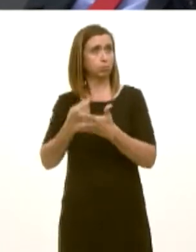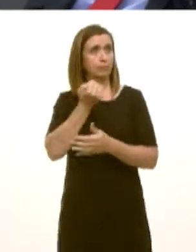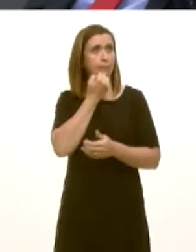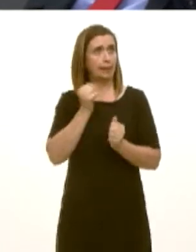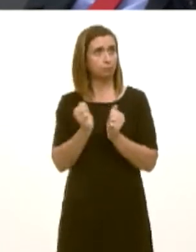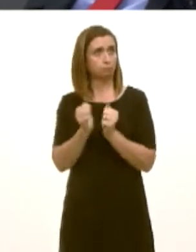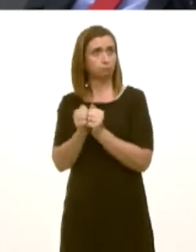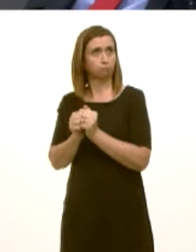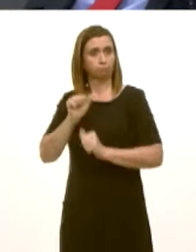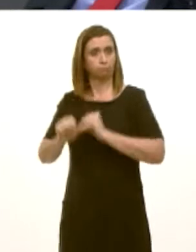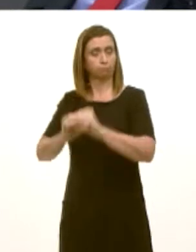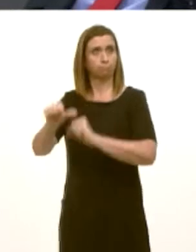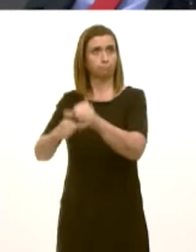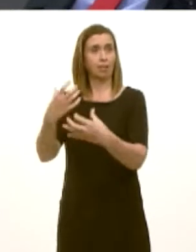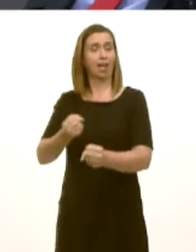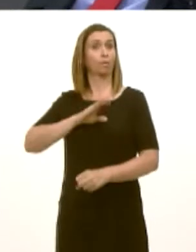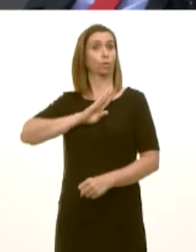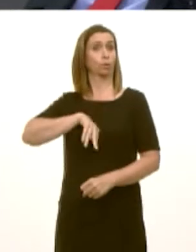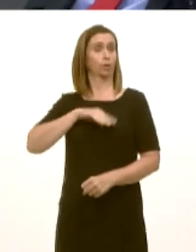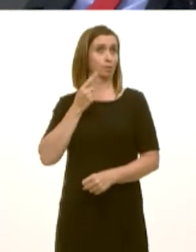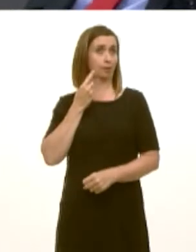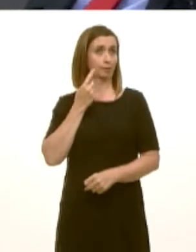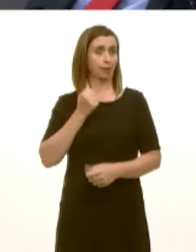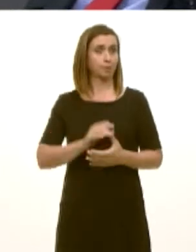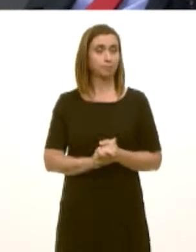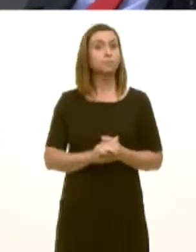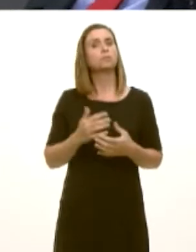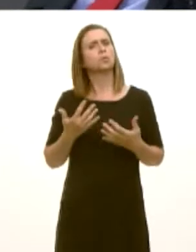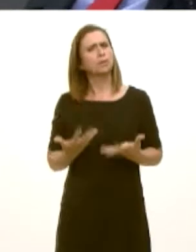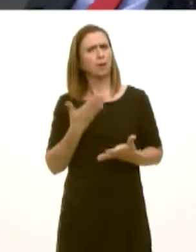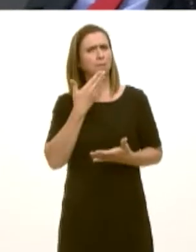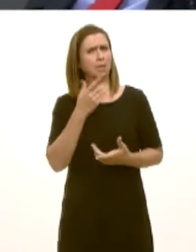So, First Minister, may I ask you for an update on where you are in terms of achieving one